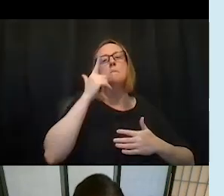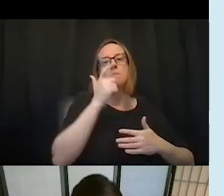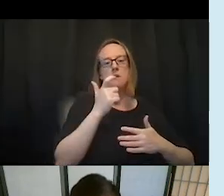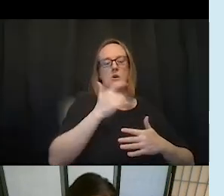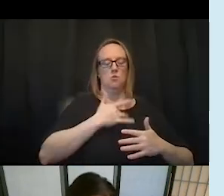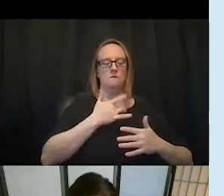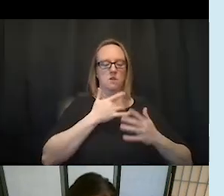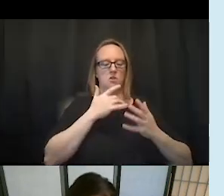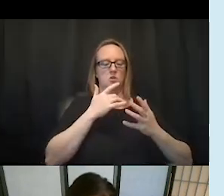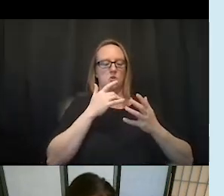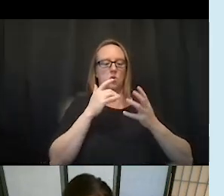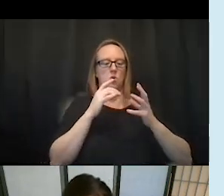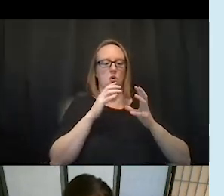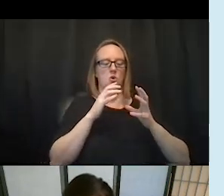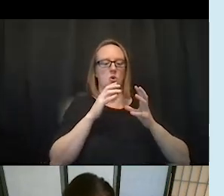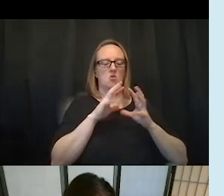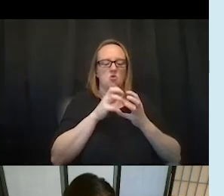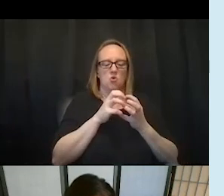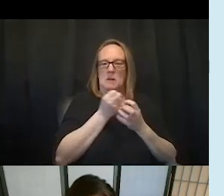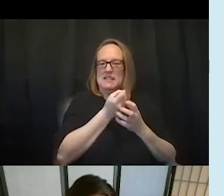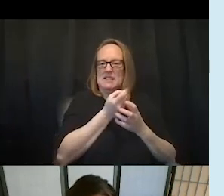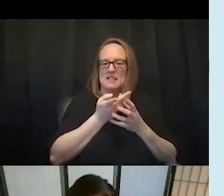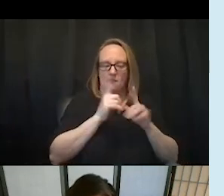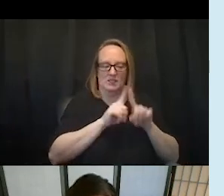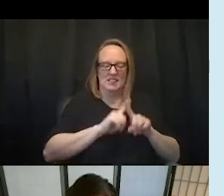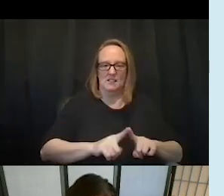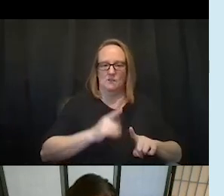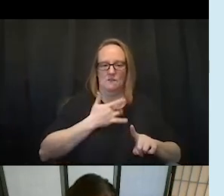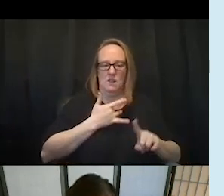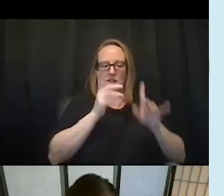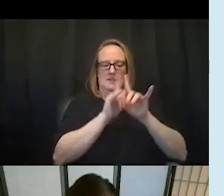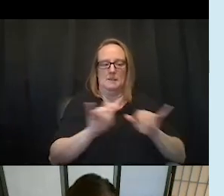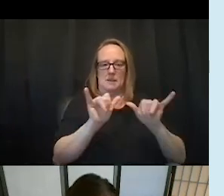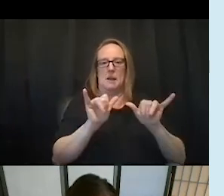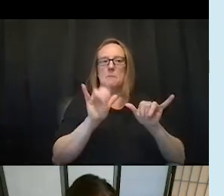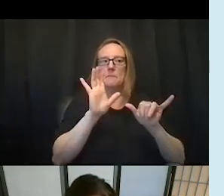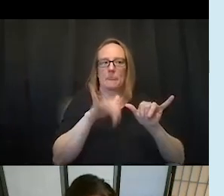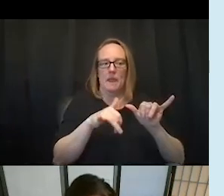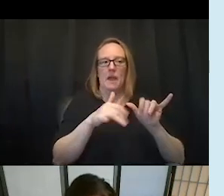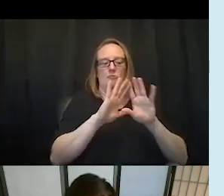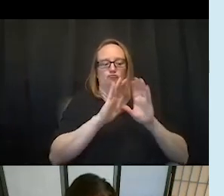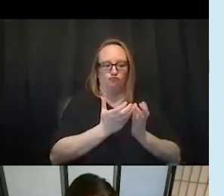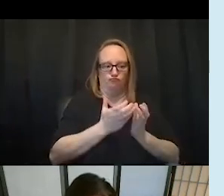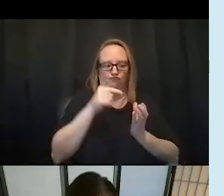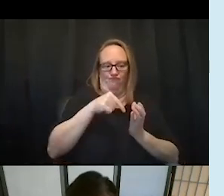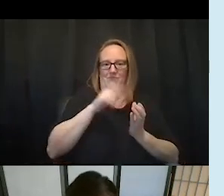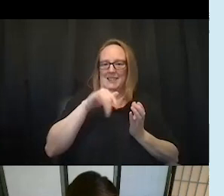to show up when we're happy. So um just to give you an idea here if you look at the depression